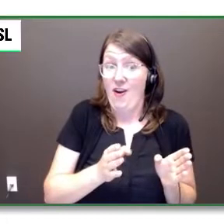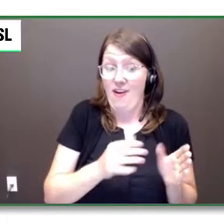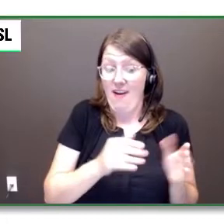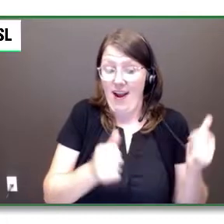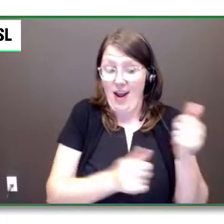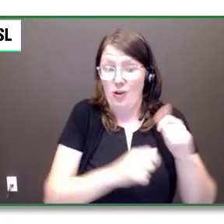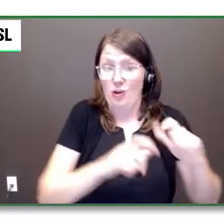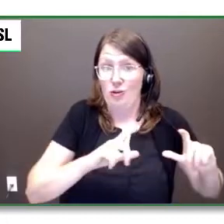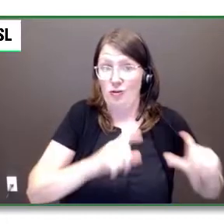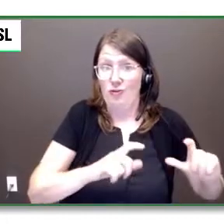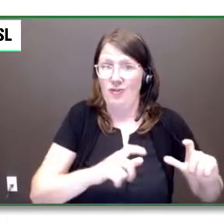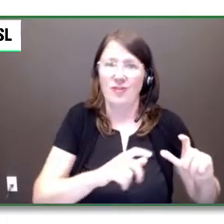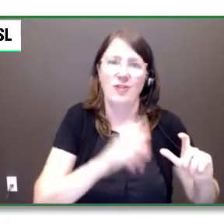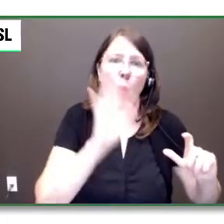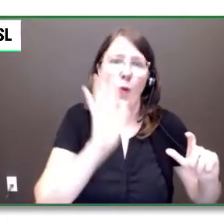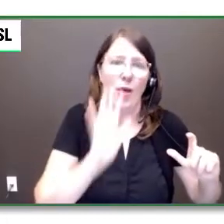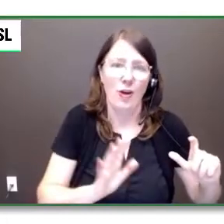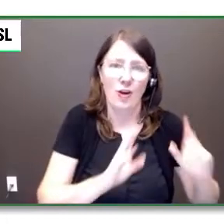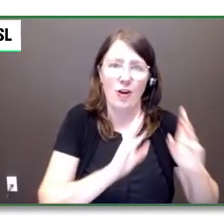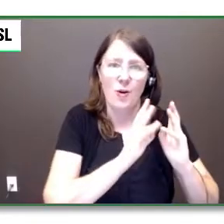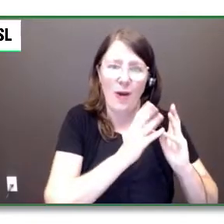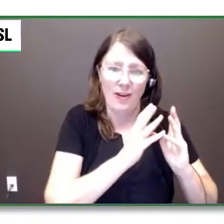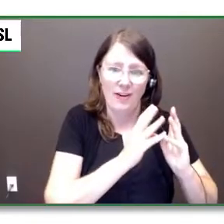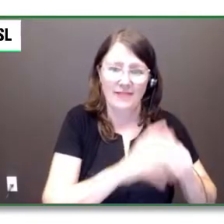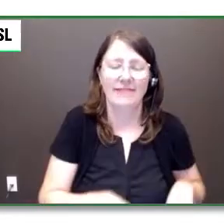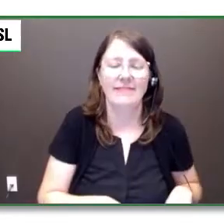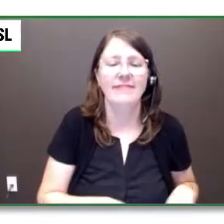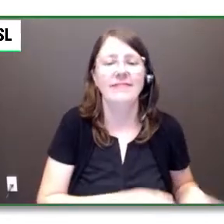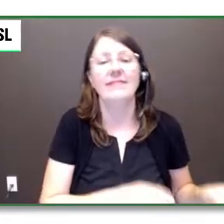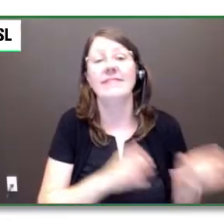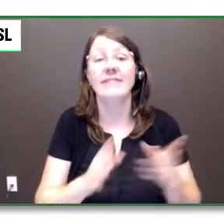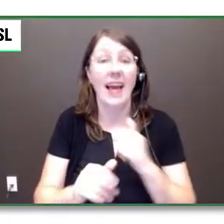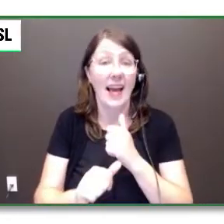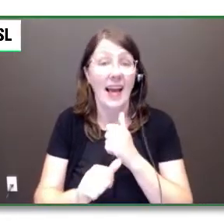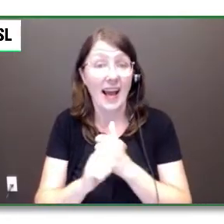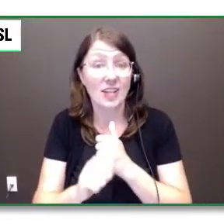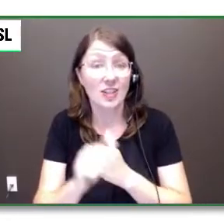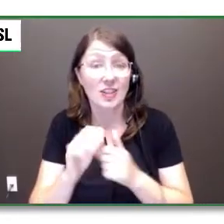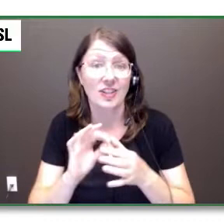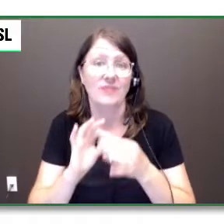are more underneath the plan um stage and then uh infrastructure is